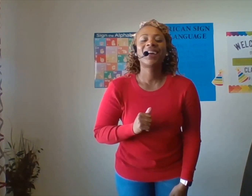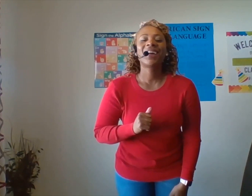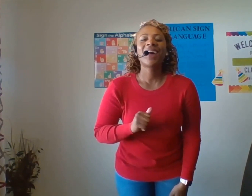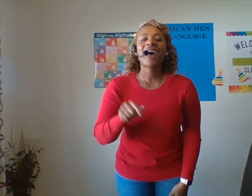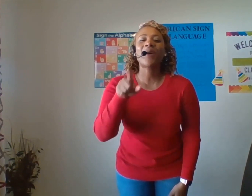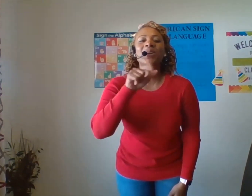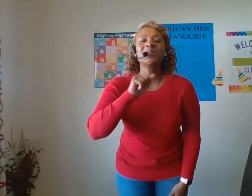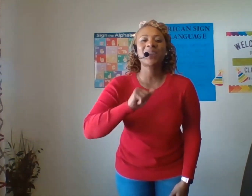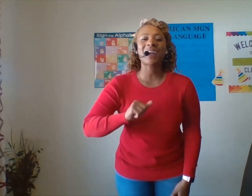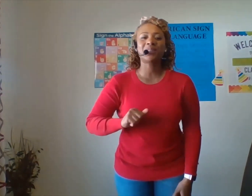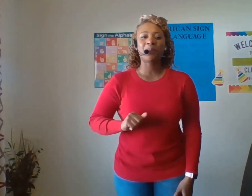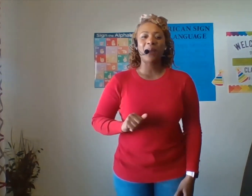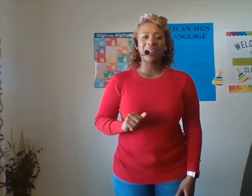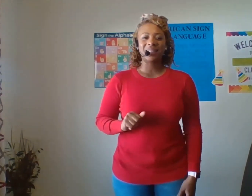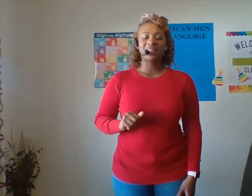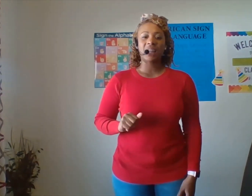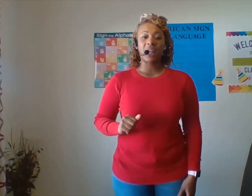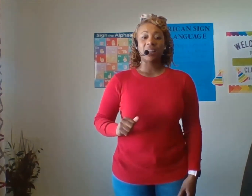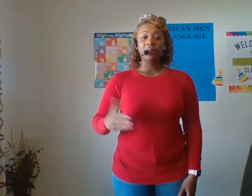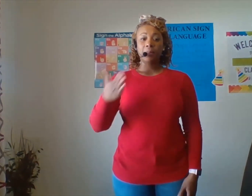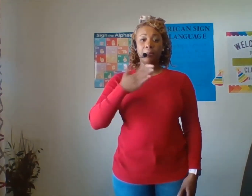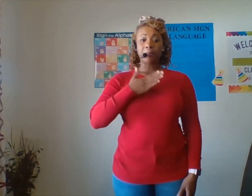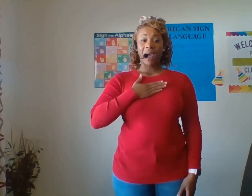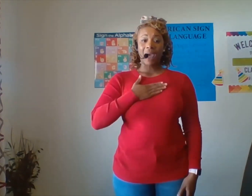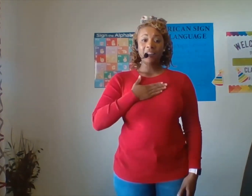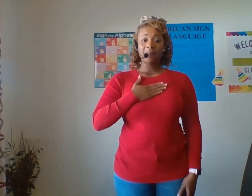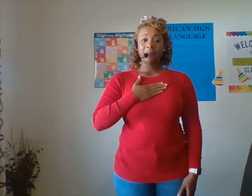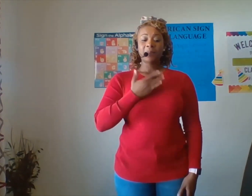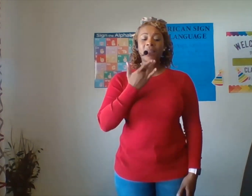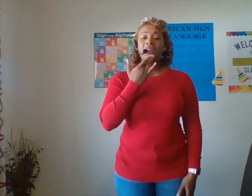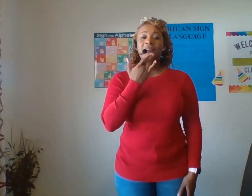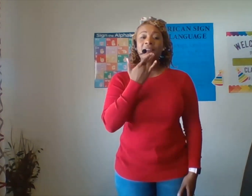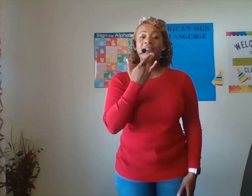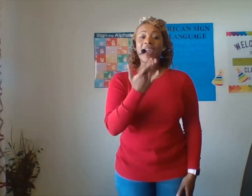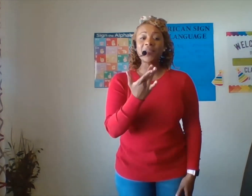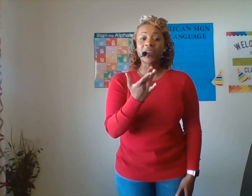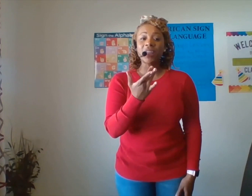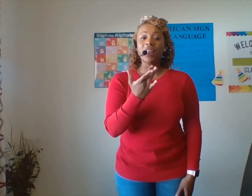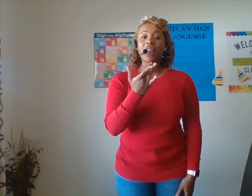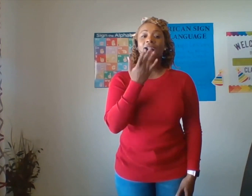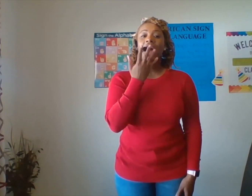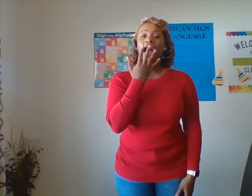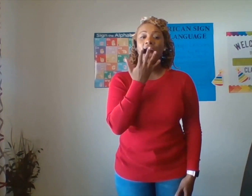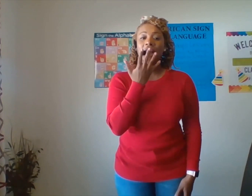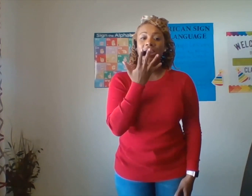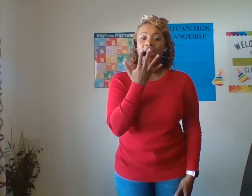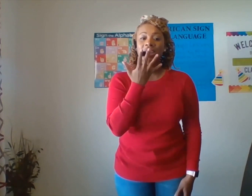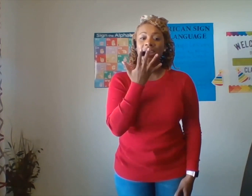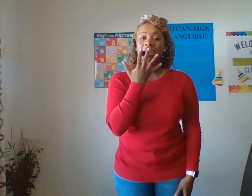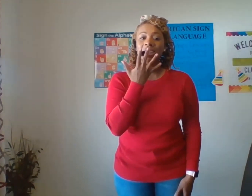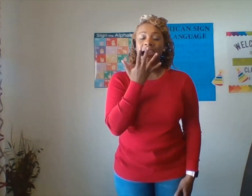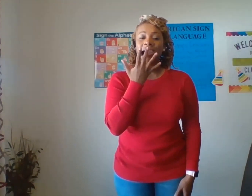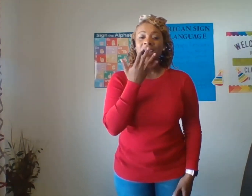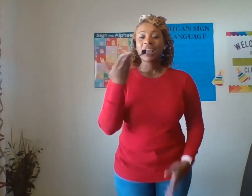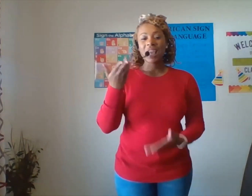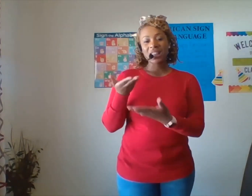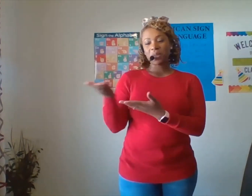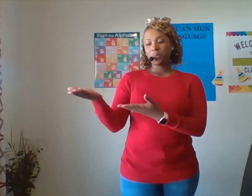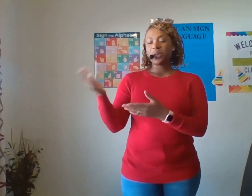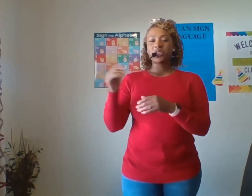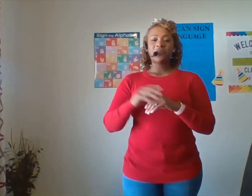I want you guys to practice thing my favorite color and then put your